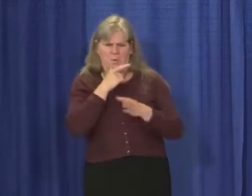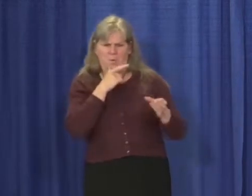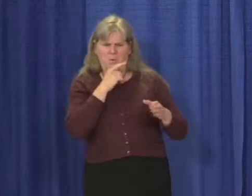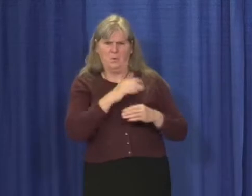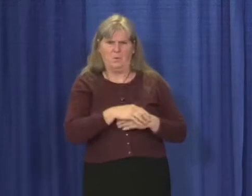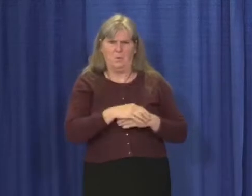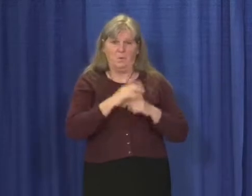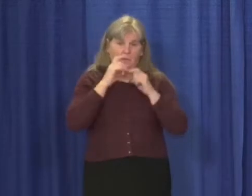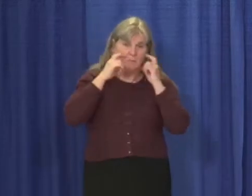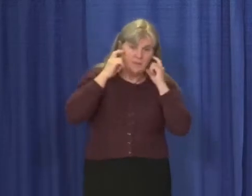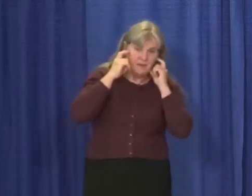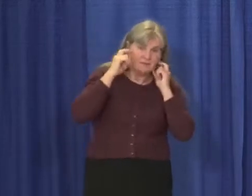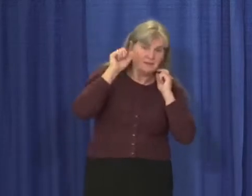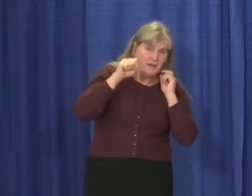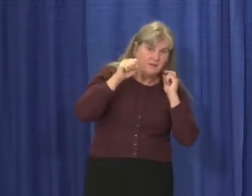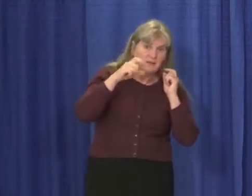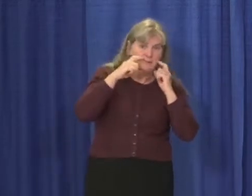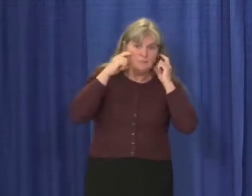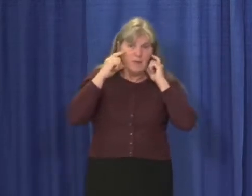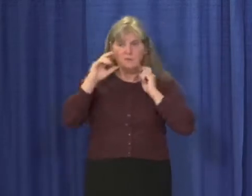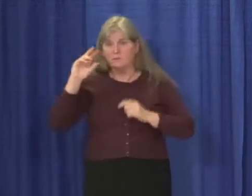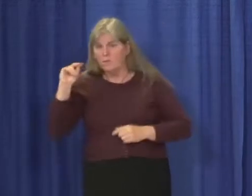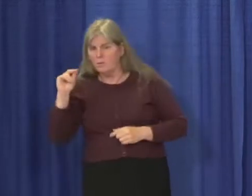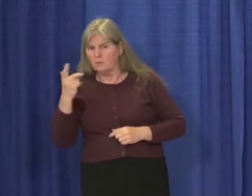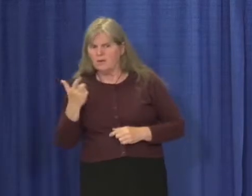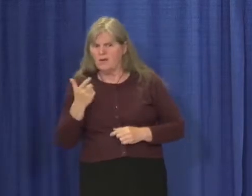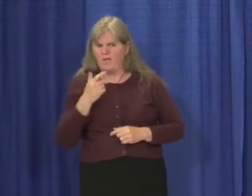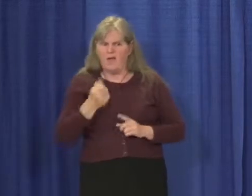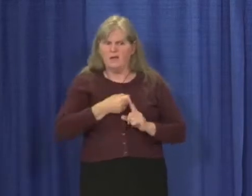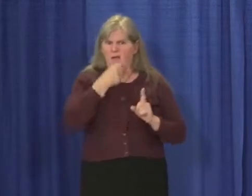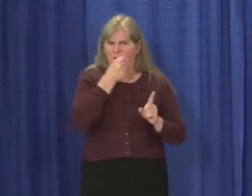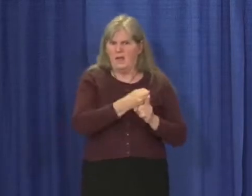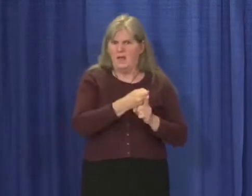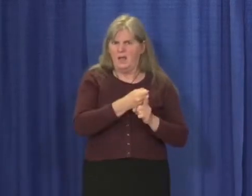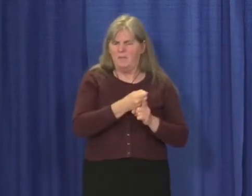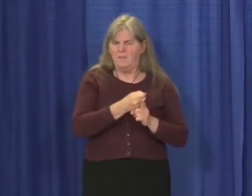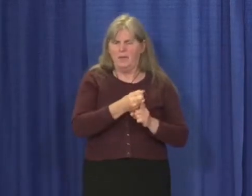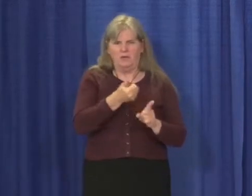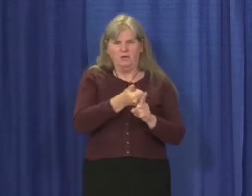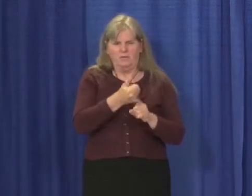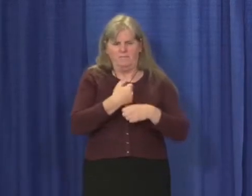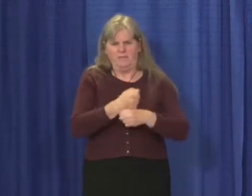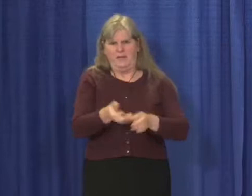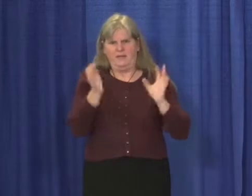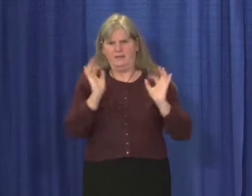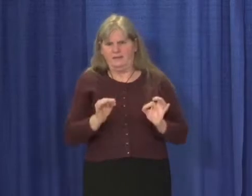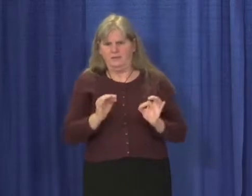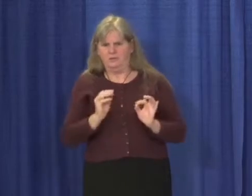masks are worn, all of these are factors that can be weighed into the pros and cons of attending